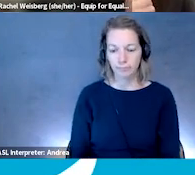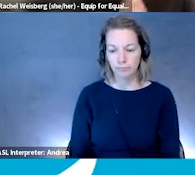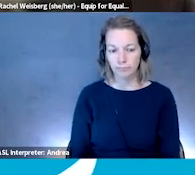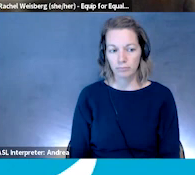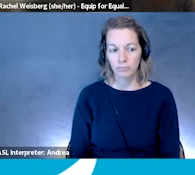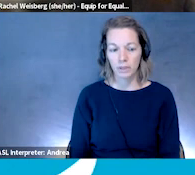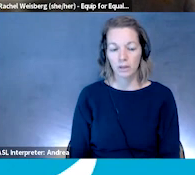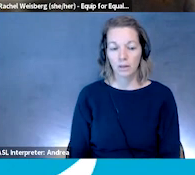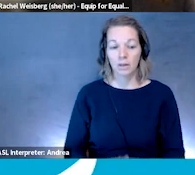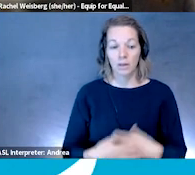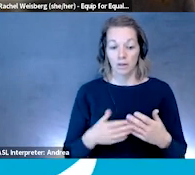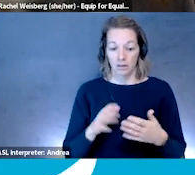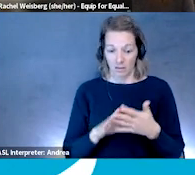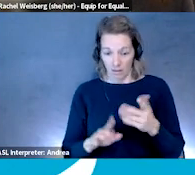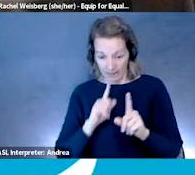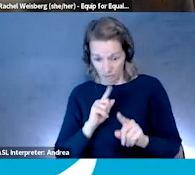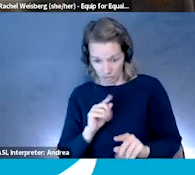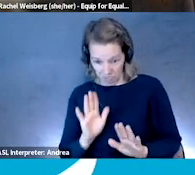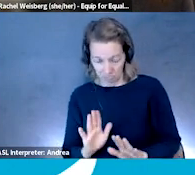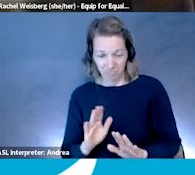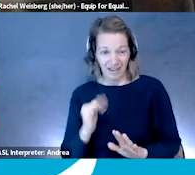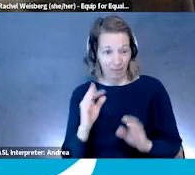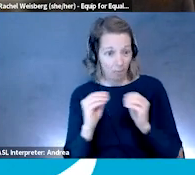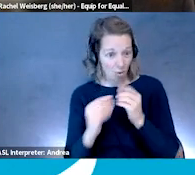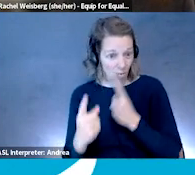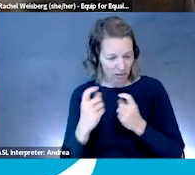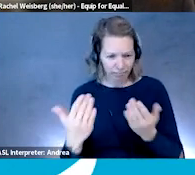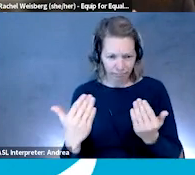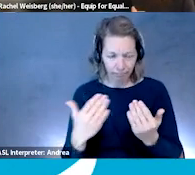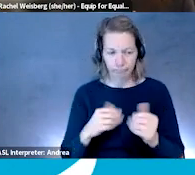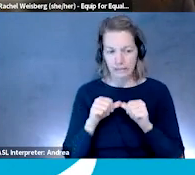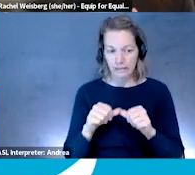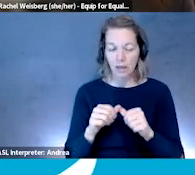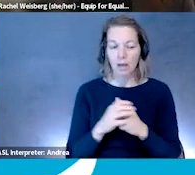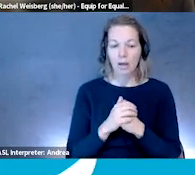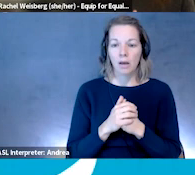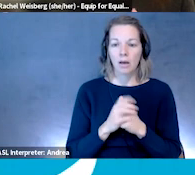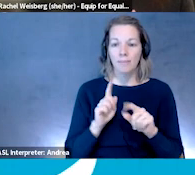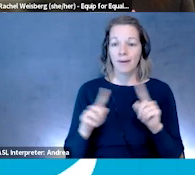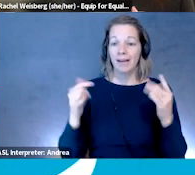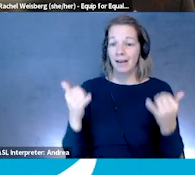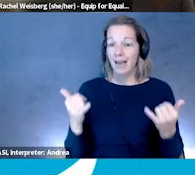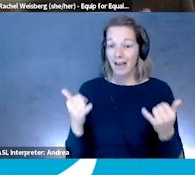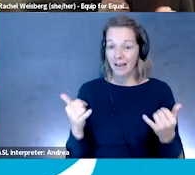IN AND YOU HAVE EXPERIENCE AND WANT TO TALK, PLEASE DON'T HESITATE TO REACH OUT. >> HOPEFULLY THAT ANSWERS